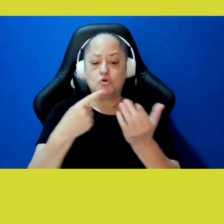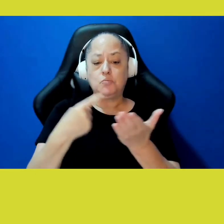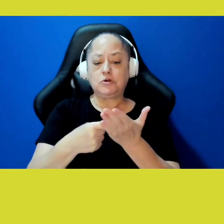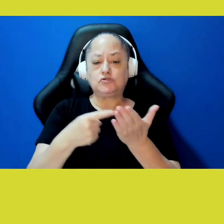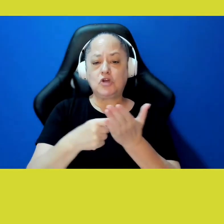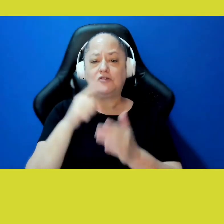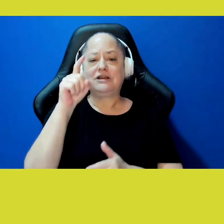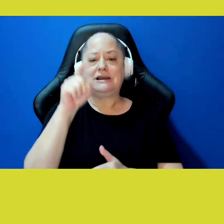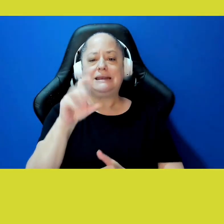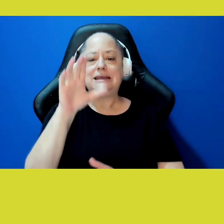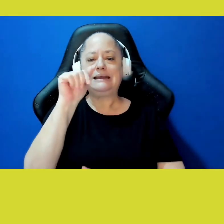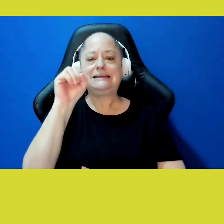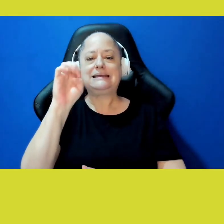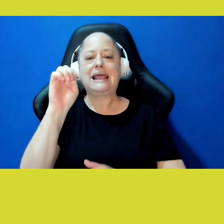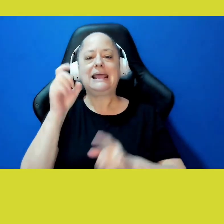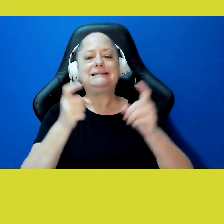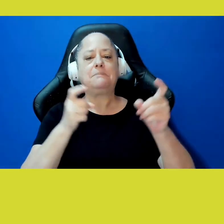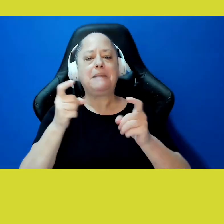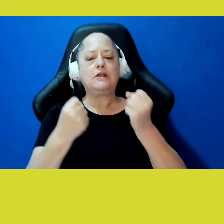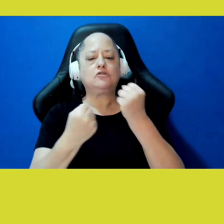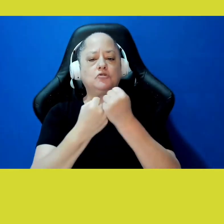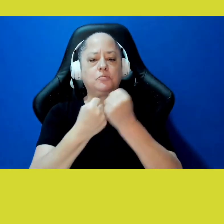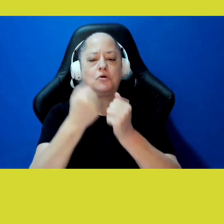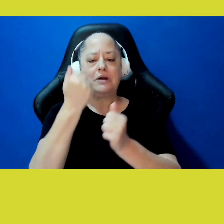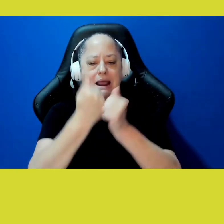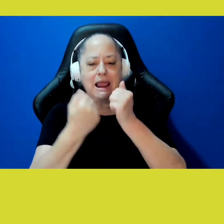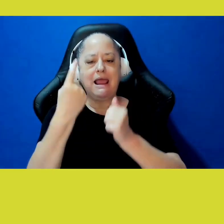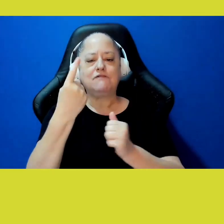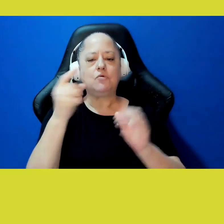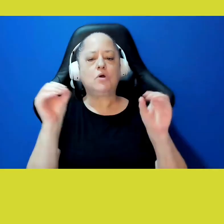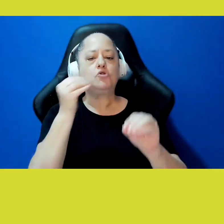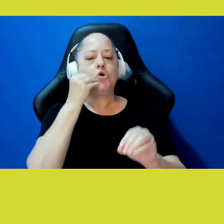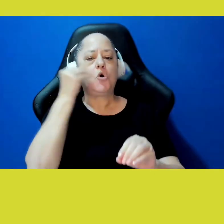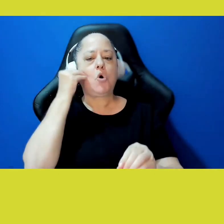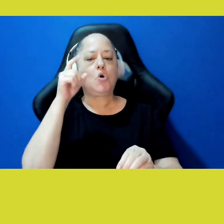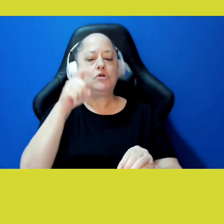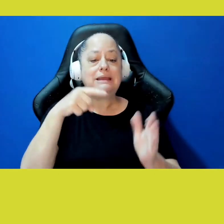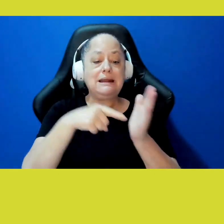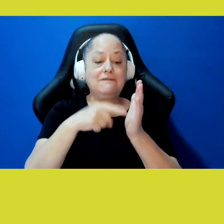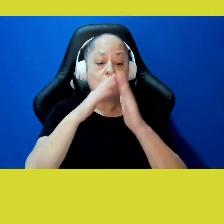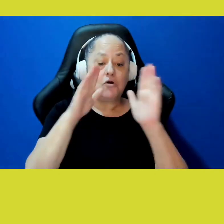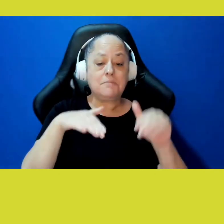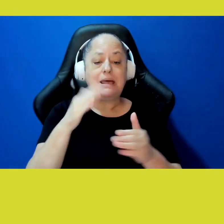case management support. So everyone who's homeless needs affordable housing, but some people will need